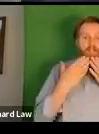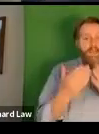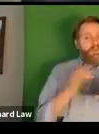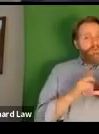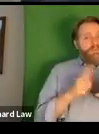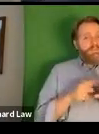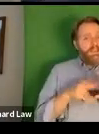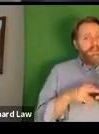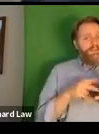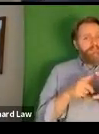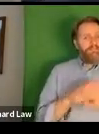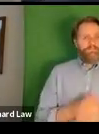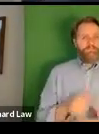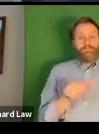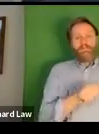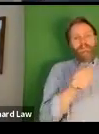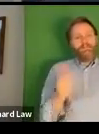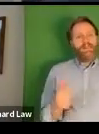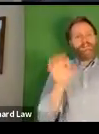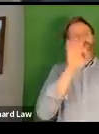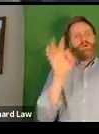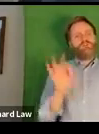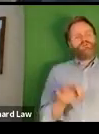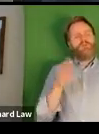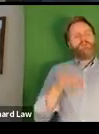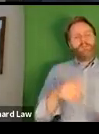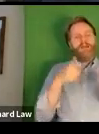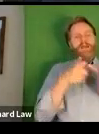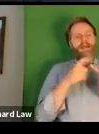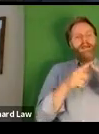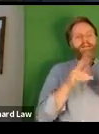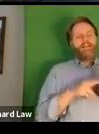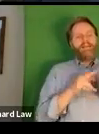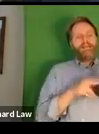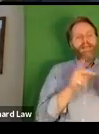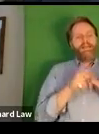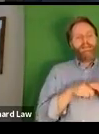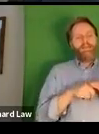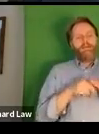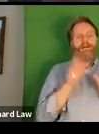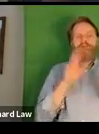for James from Kenny McCram in HMPO Northern Ireland who says unfortunately